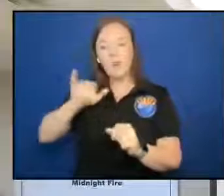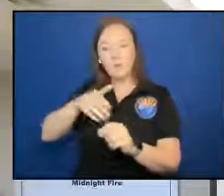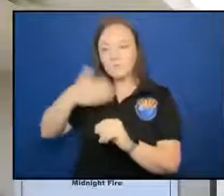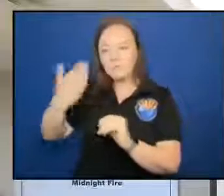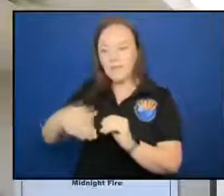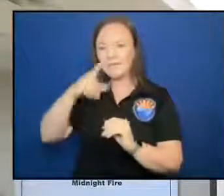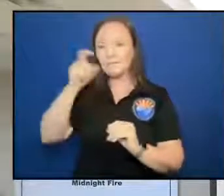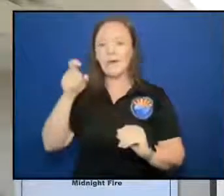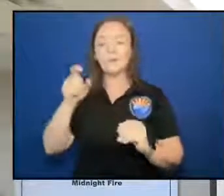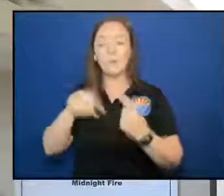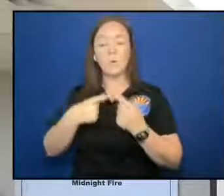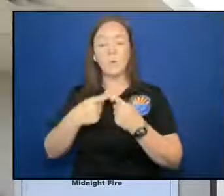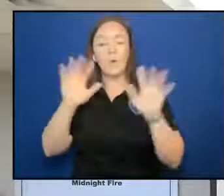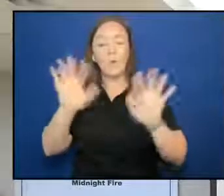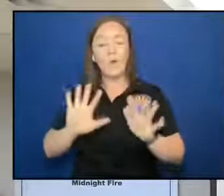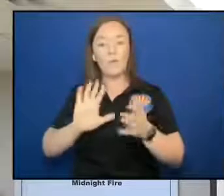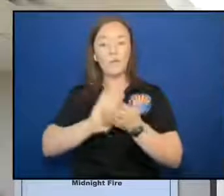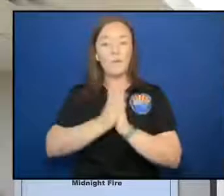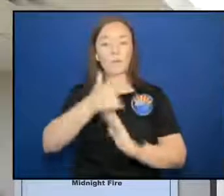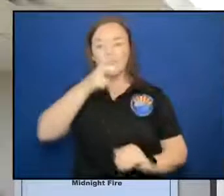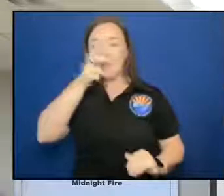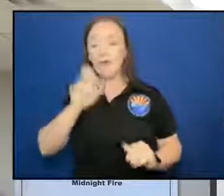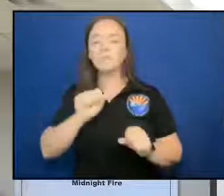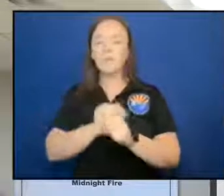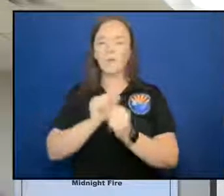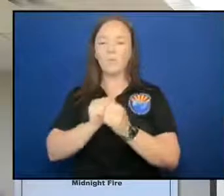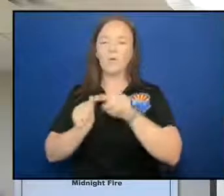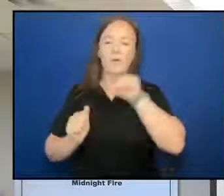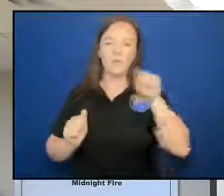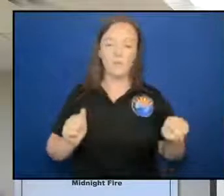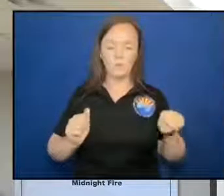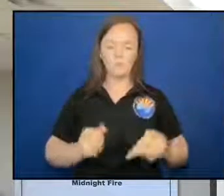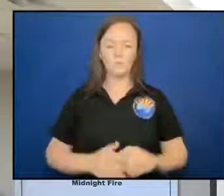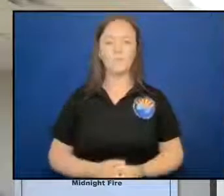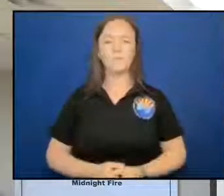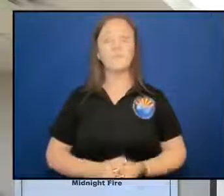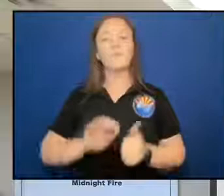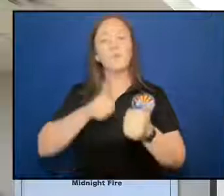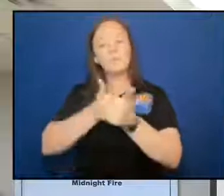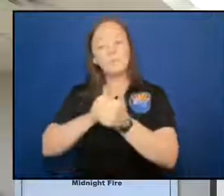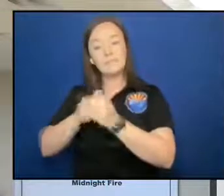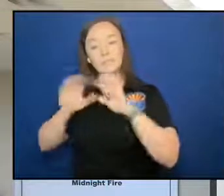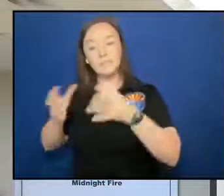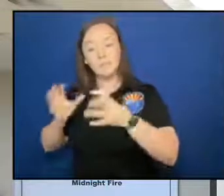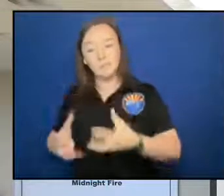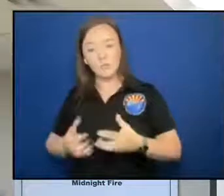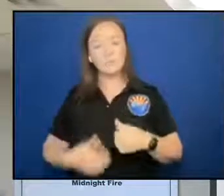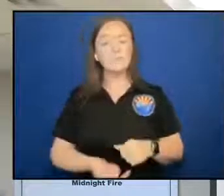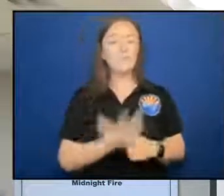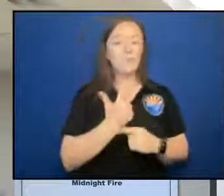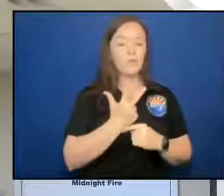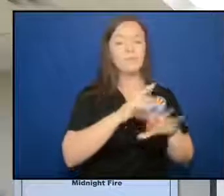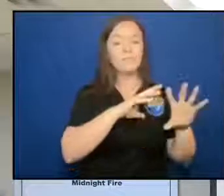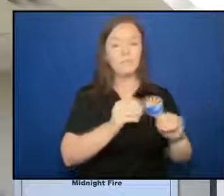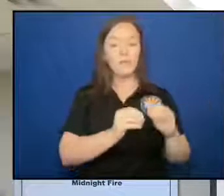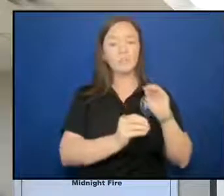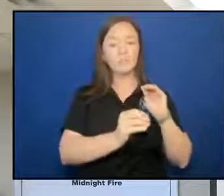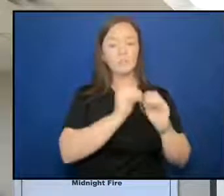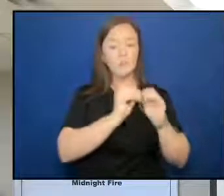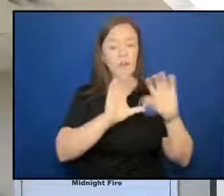SOUTHERN ZONE OF THE FIRE IS CURRENTLY BEING MANAGED BY SOUTHWEST INCIDENT MANAGEMENT TEAM 5. THERE IS A TRANSITION COMING UP, AND SO WEDNESDAY THE INCOMING TEAM SOUTHWEST INCIDENT